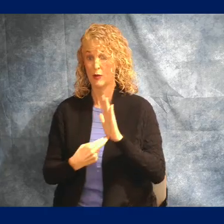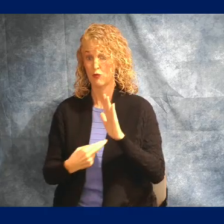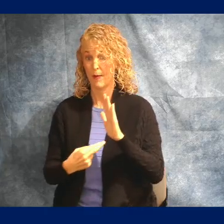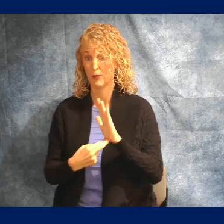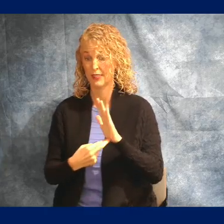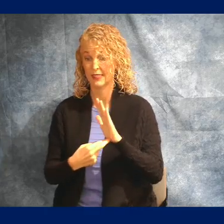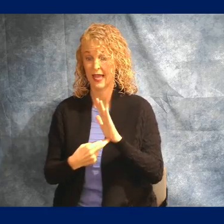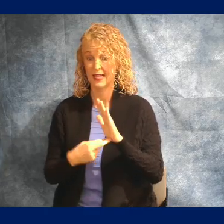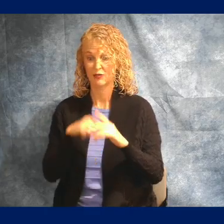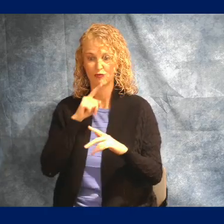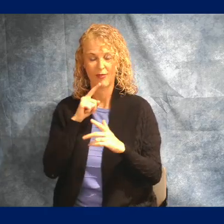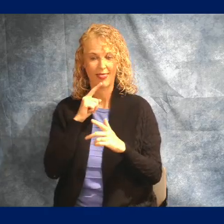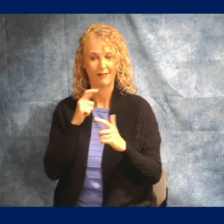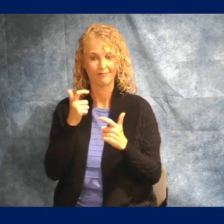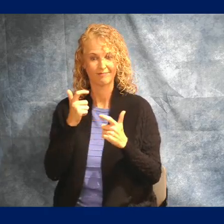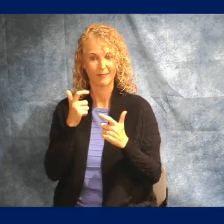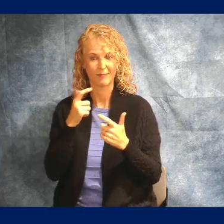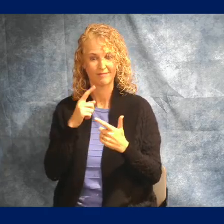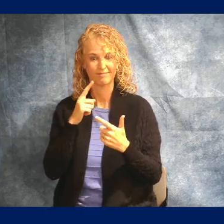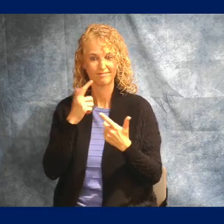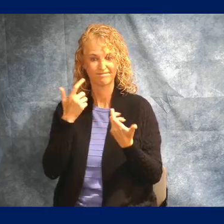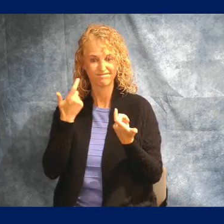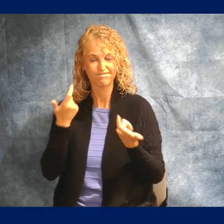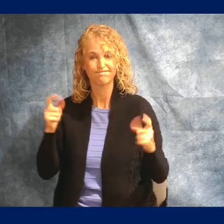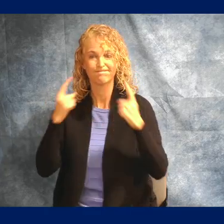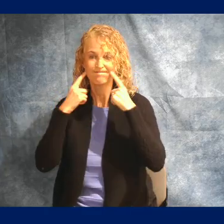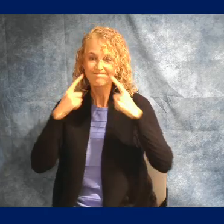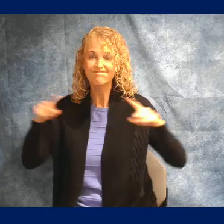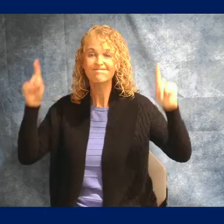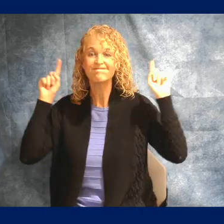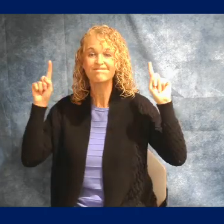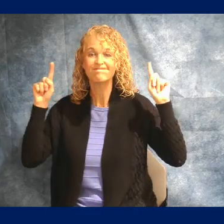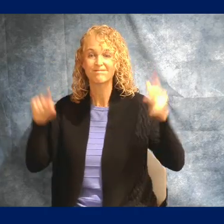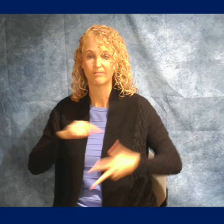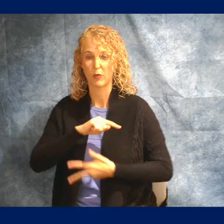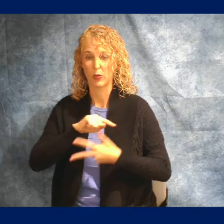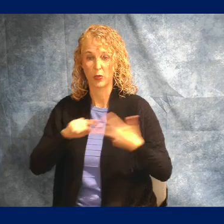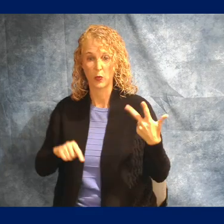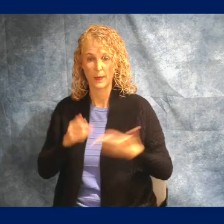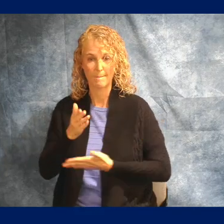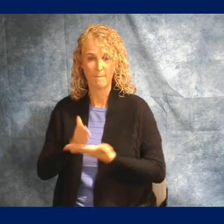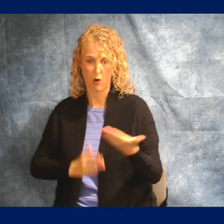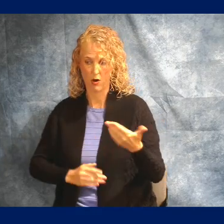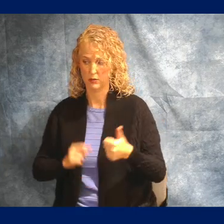milestone for our department. so there were three components to the program